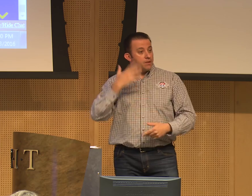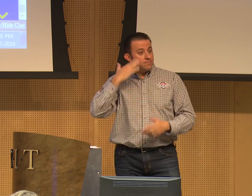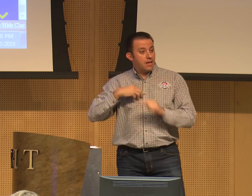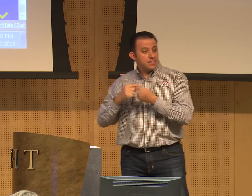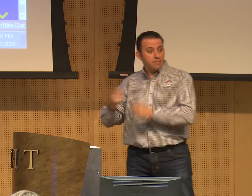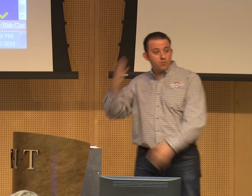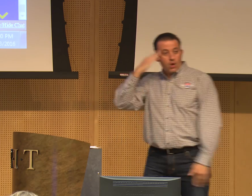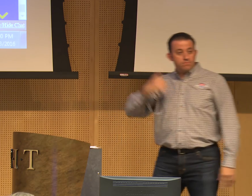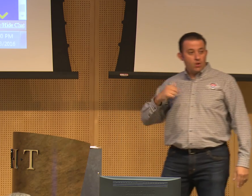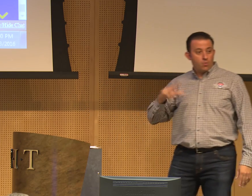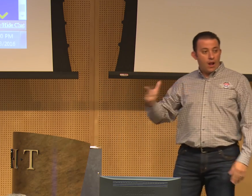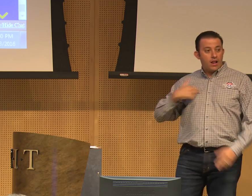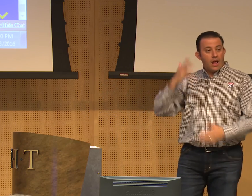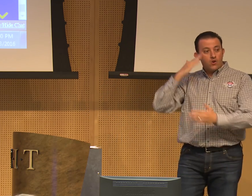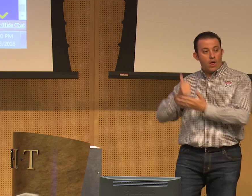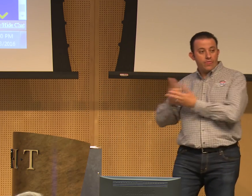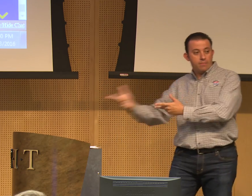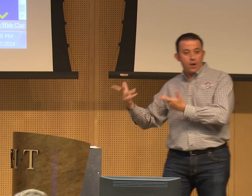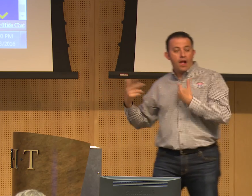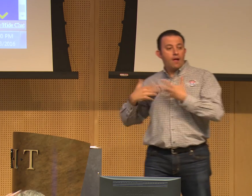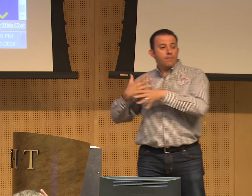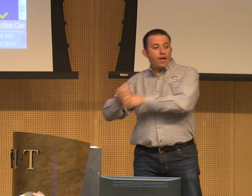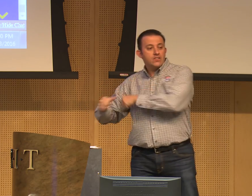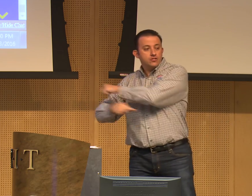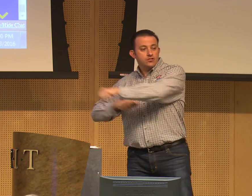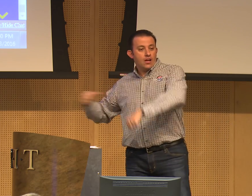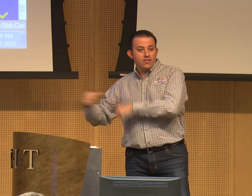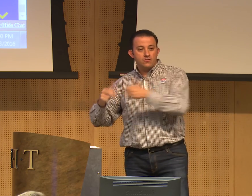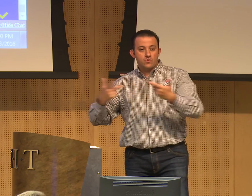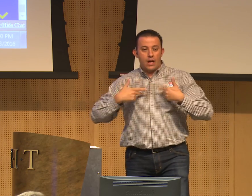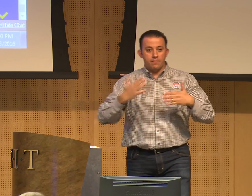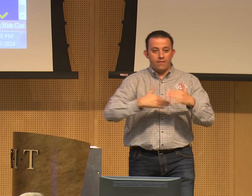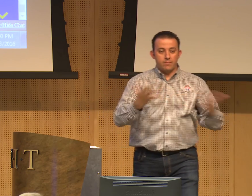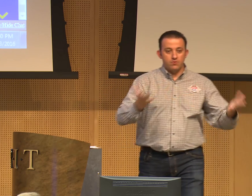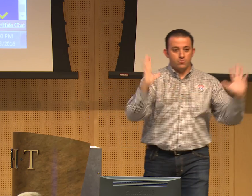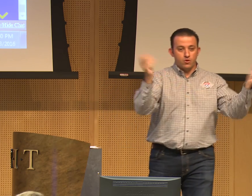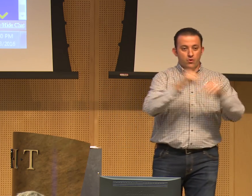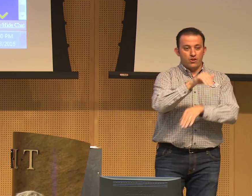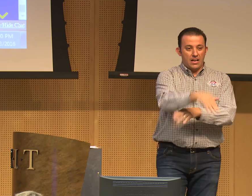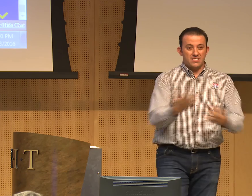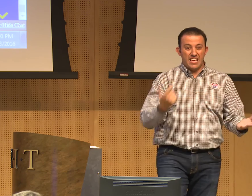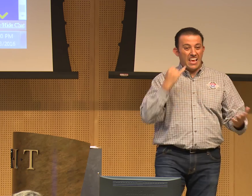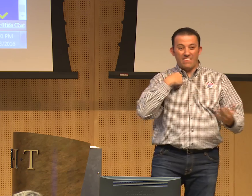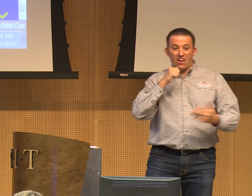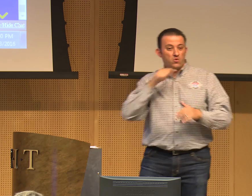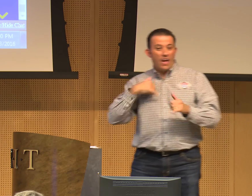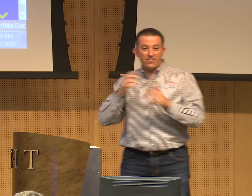because I've got a team who knows me. I help them, and I interview them when I need to, but if not, I'm able to be here with you tonight.